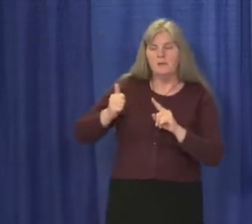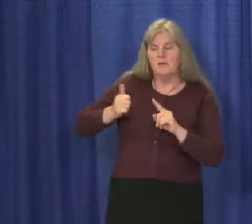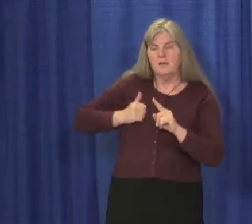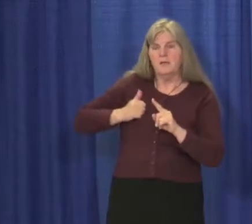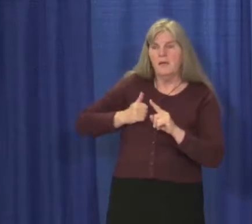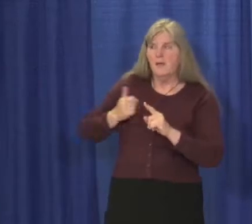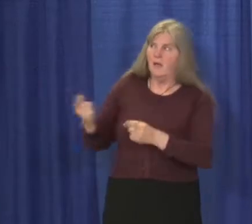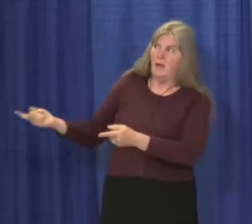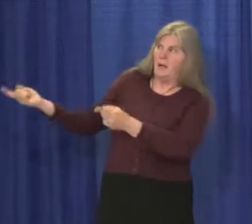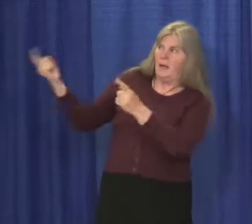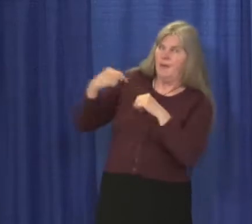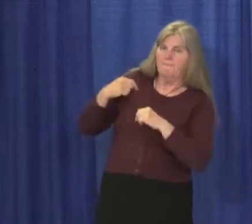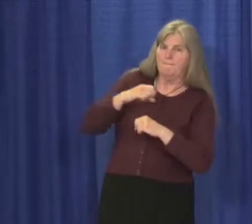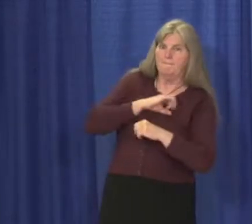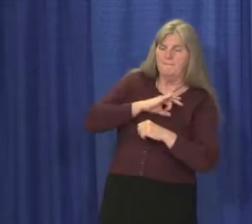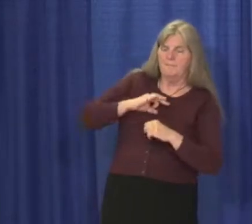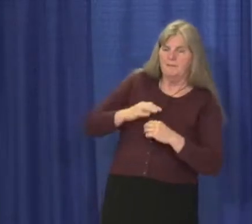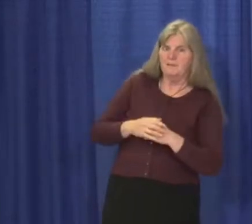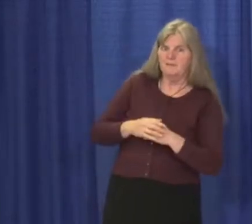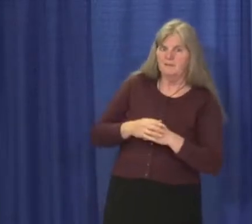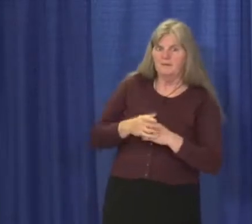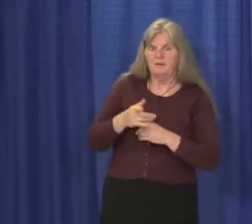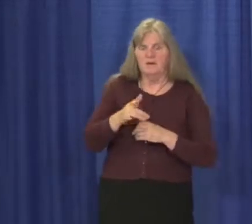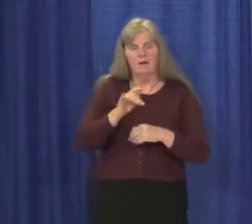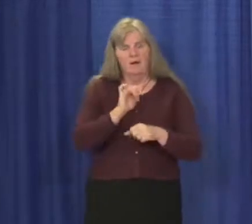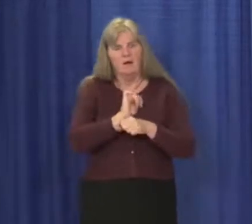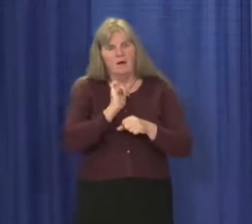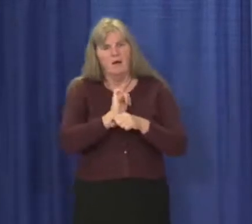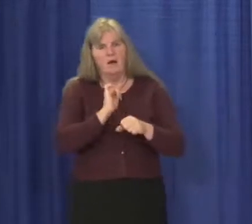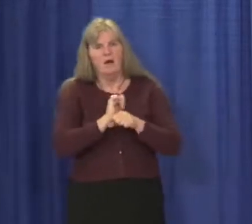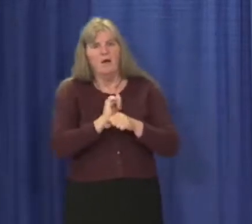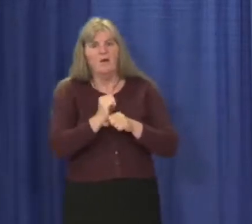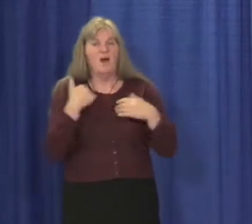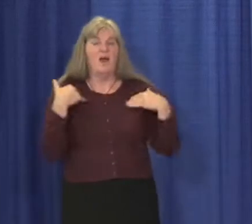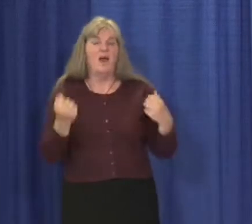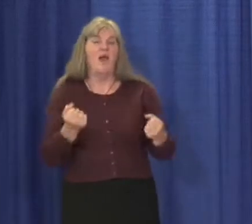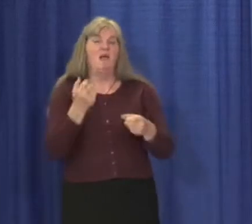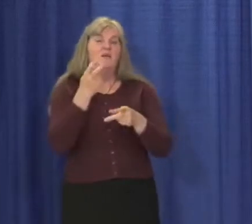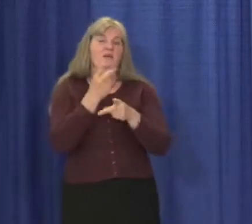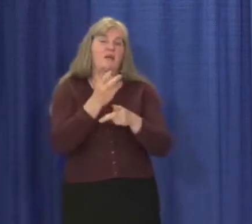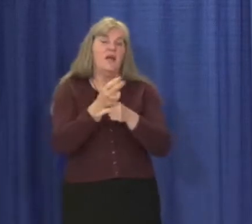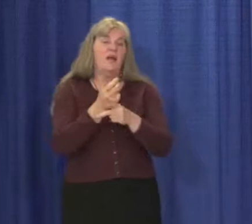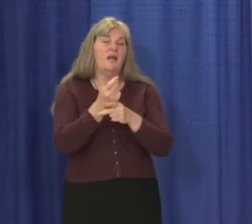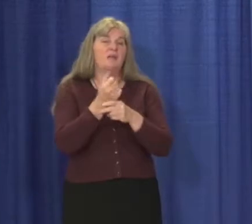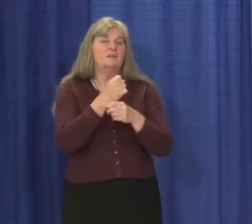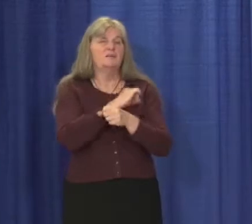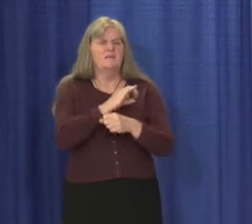country. Our workforce is still tired and stressed.